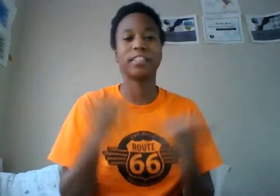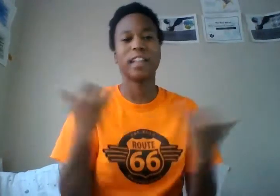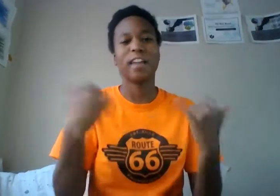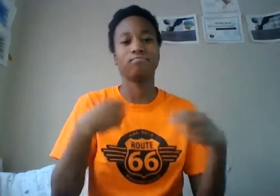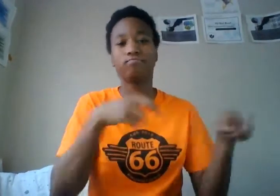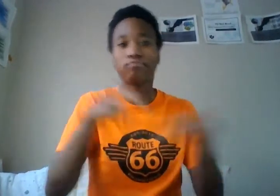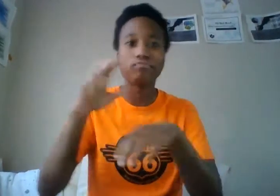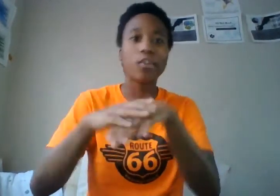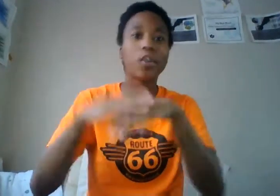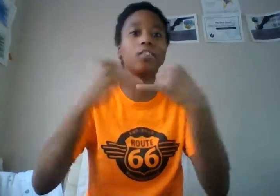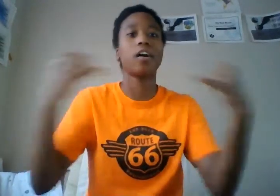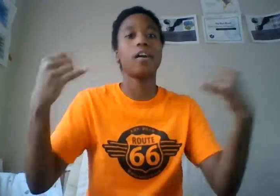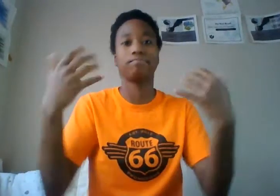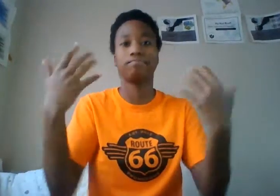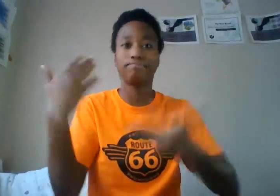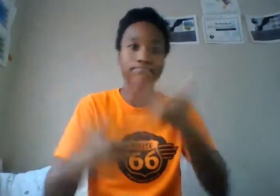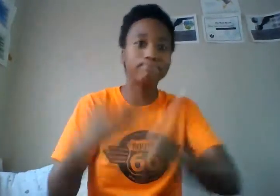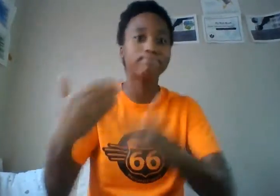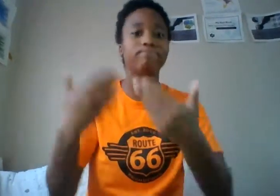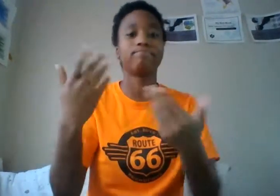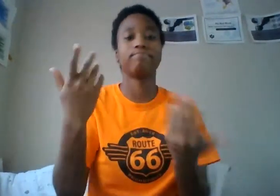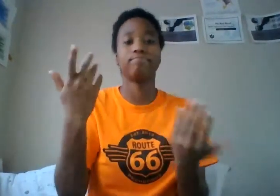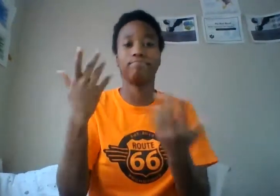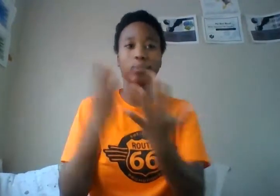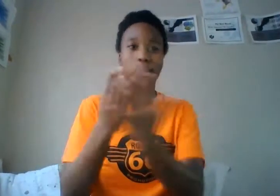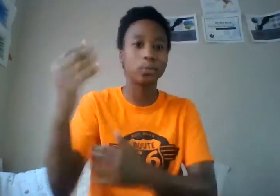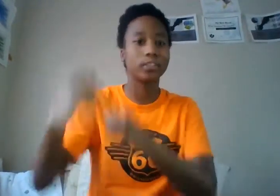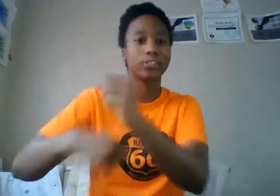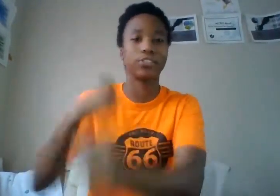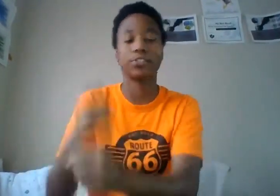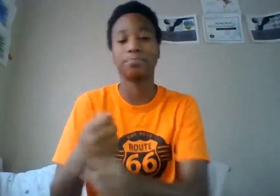Now I did transfer through on online process rest of the year.